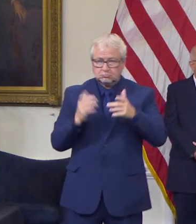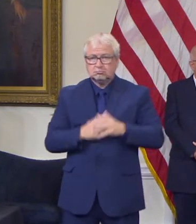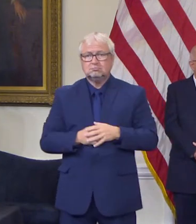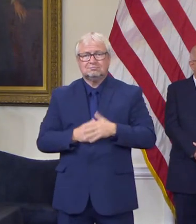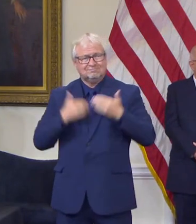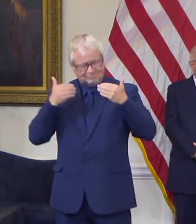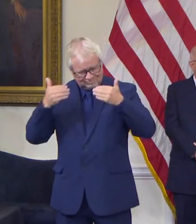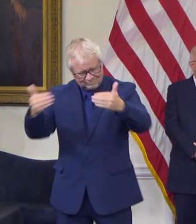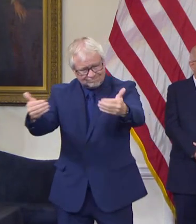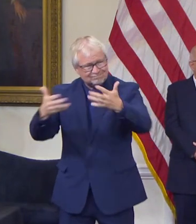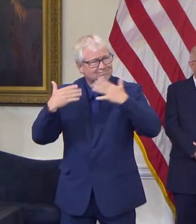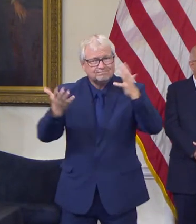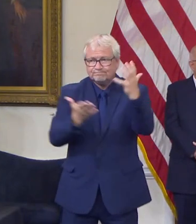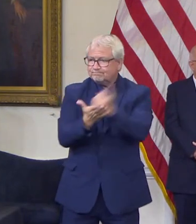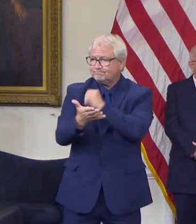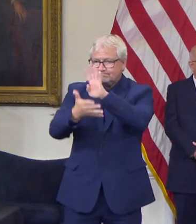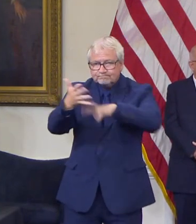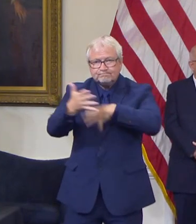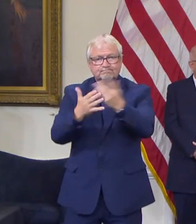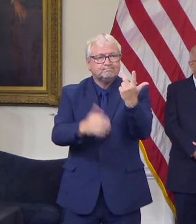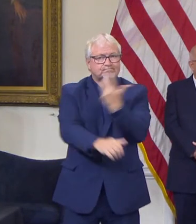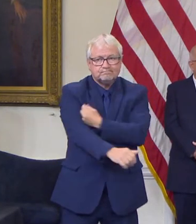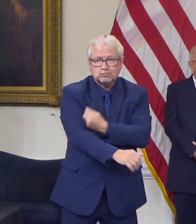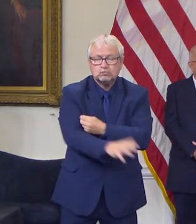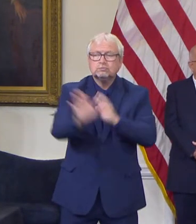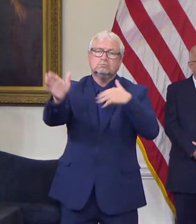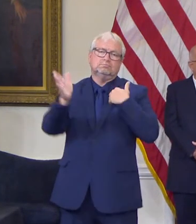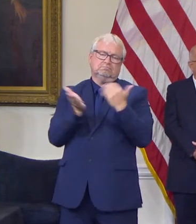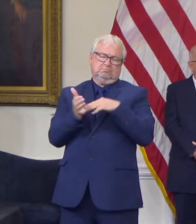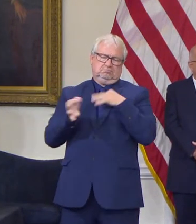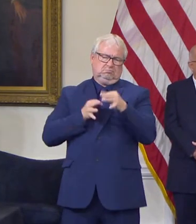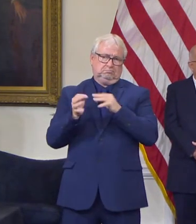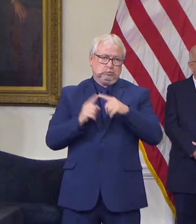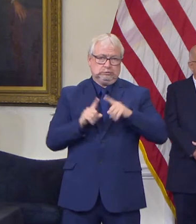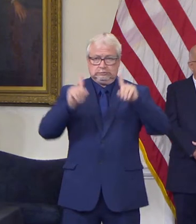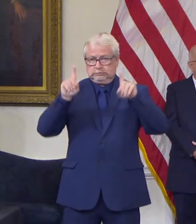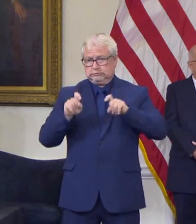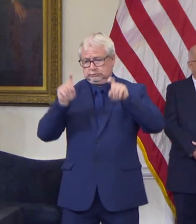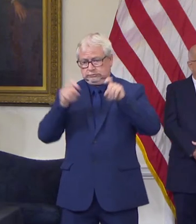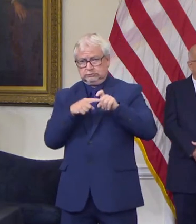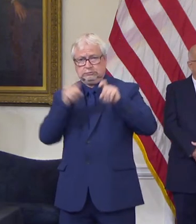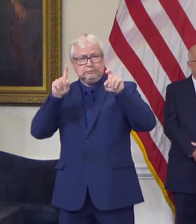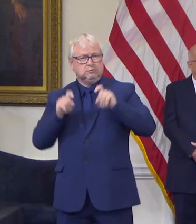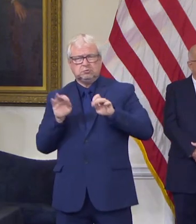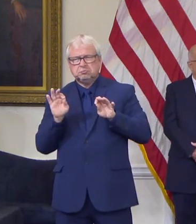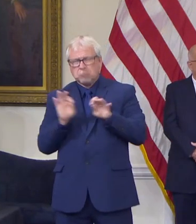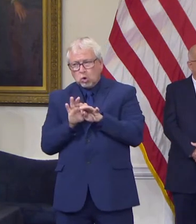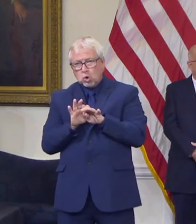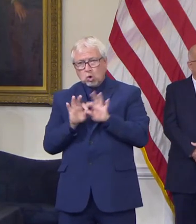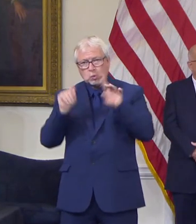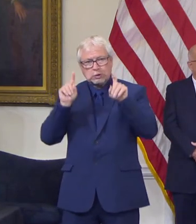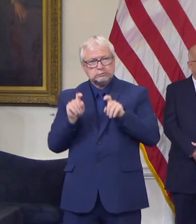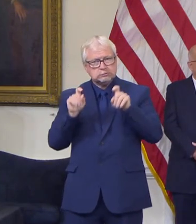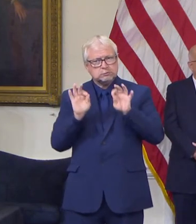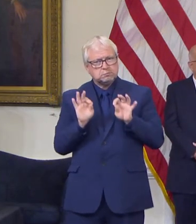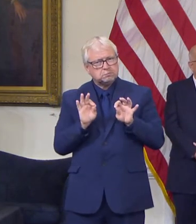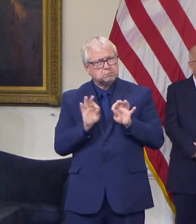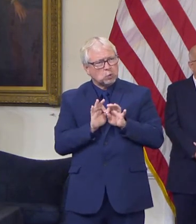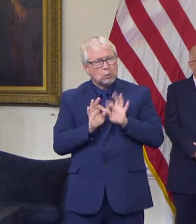1-855-MD-go-vax with any questions. Before I conclude, questions about monoclonal treatment. Getting tested for COVID-19 is still extremely important and